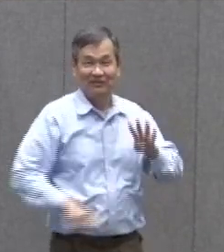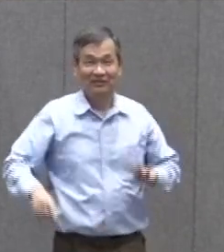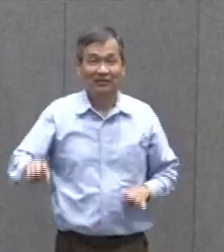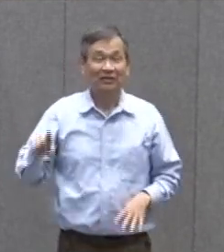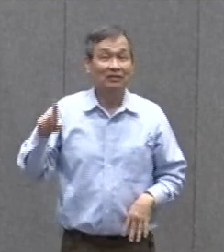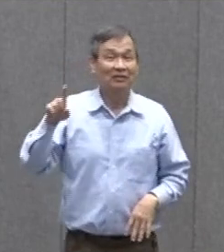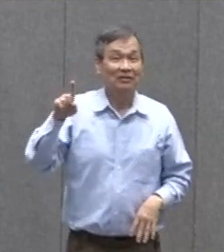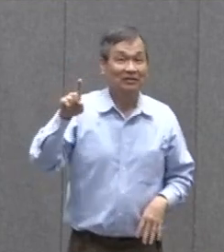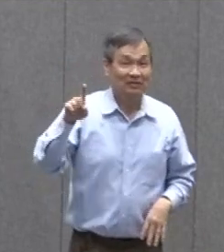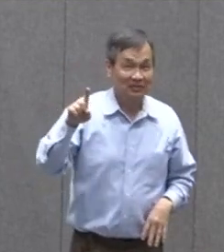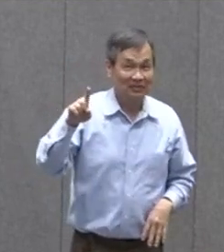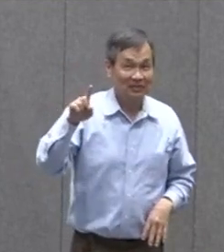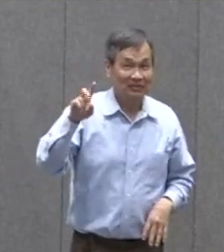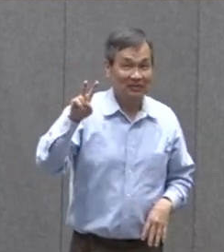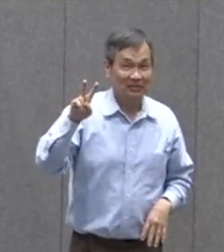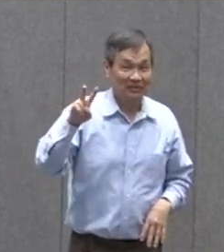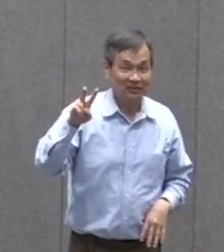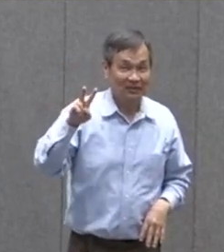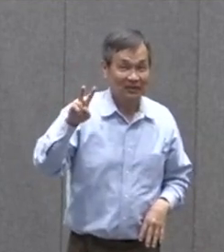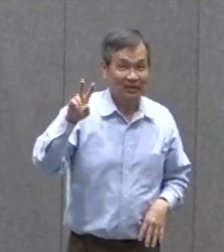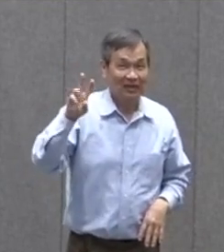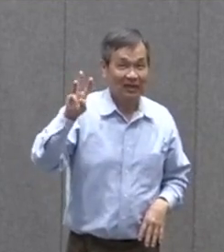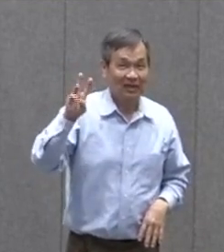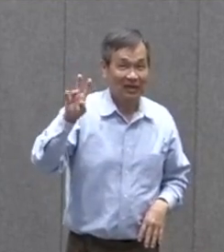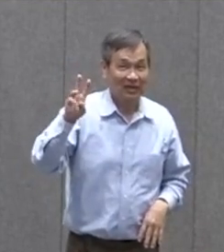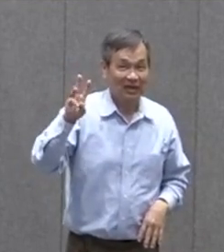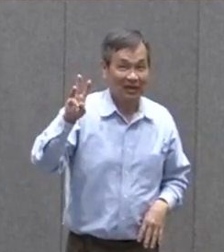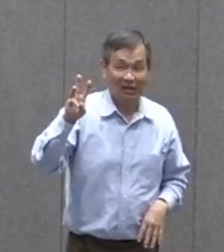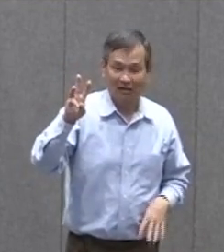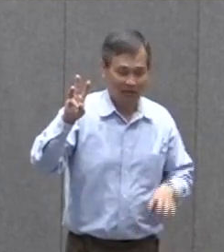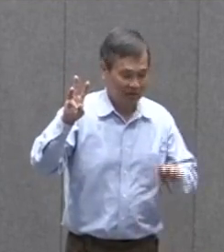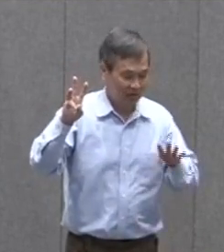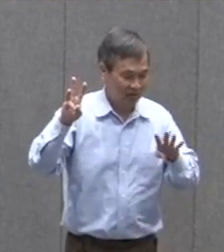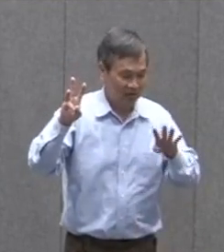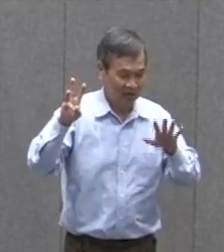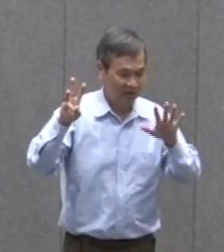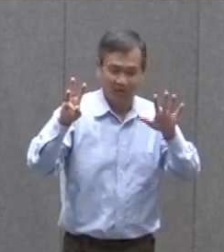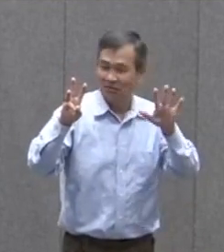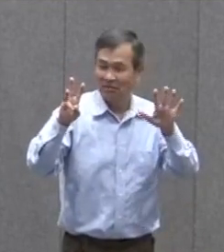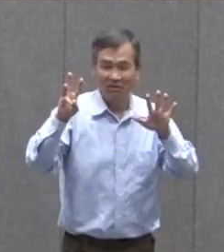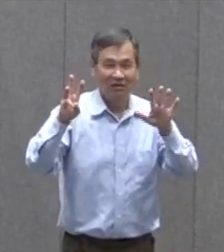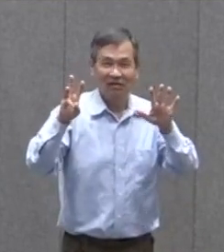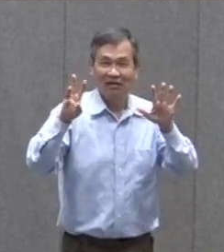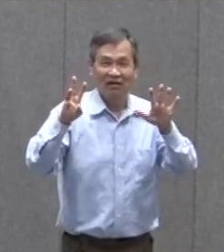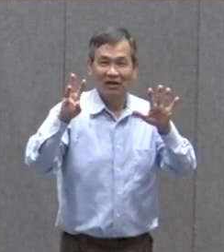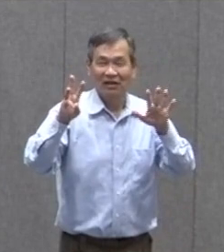six, seven, eight. This one confused me a little bit. I kind of looked like nine.